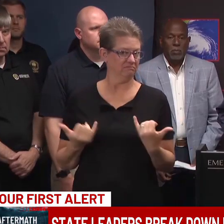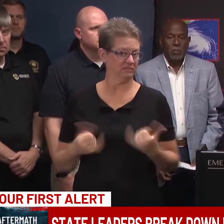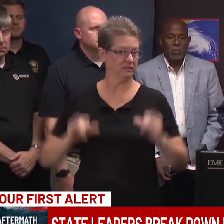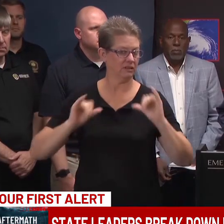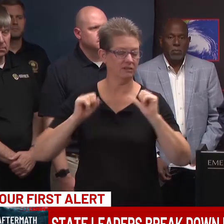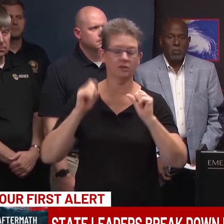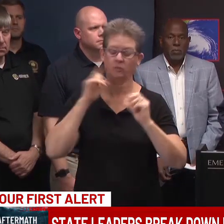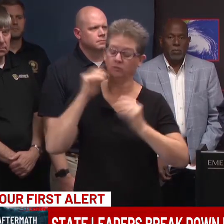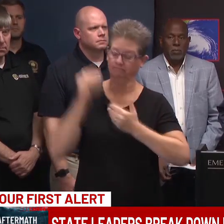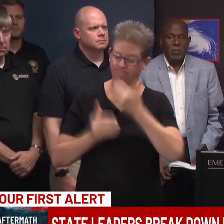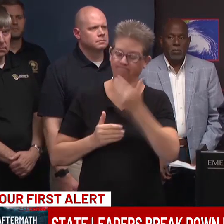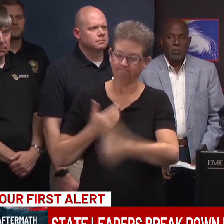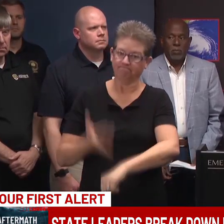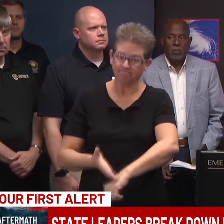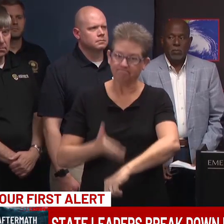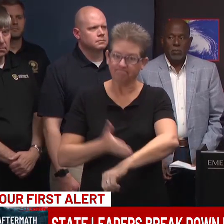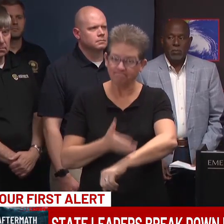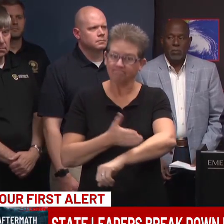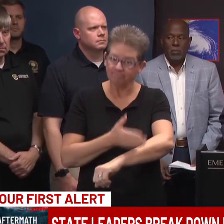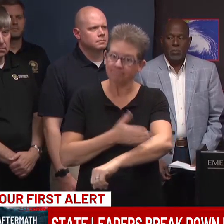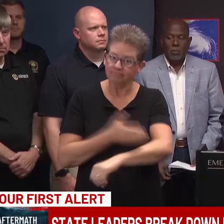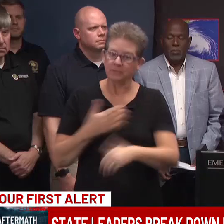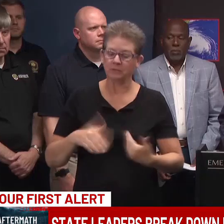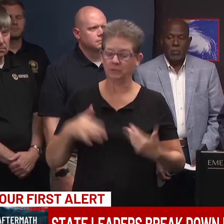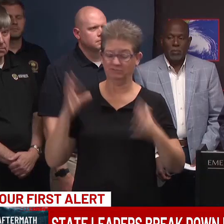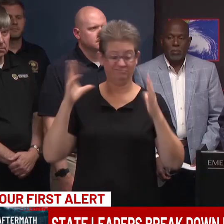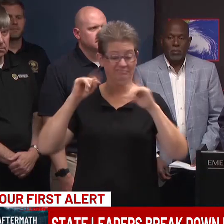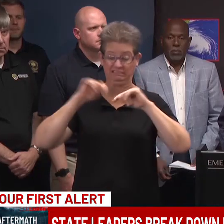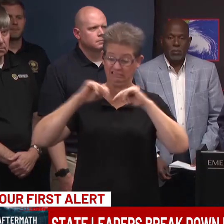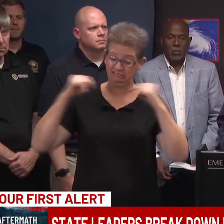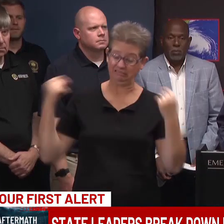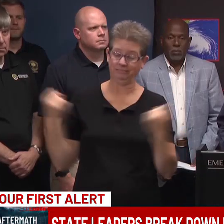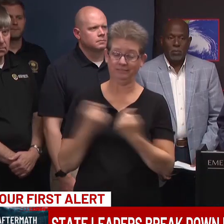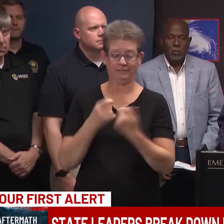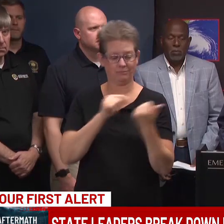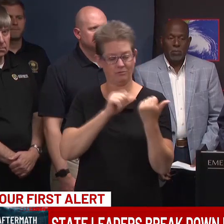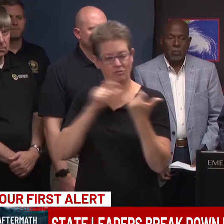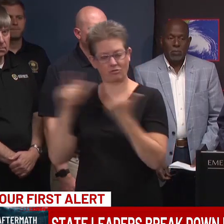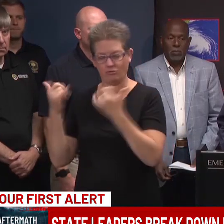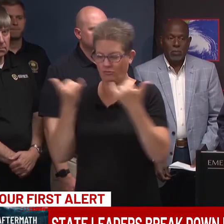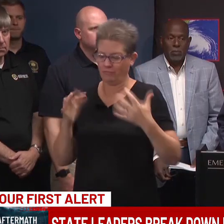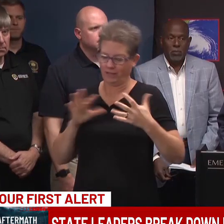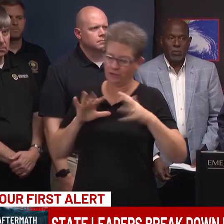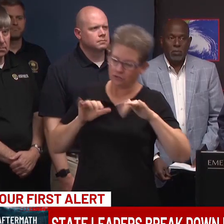Winston Churchill. He said, when you're going through Winston Churchill. He said, when you're going through hell, Winston Churchill. He said, when you're going through hell, keep He said, when you're going through hell, keep going. He said, when you're going through hell, keep going. JUDI: He said, when you're going through hell, keep going. JUDI: Inspiring He said, when you're going through hell, keep going. JUDI: Inspiring words He said, when you're going through hell, keep going. JUDI: Inspiring words from through hell, keep going. JUDI: Inspiring words from through hell, keep going. JUDI: Inspiring words from state through hell, keep going. JUDI: Inspiring words from state leaders through hell, keep going. JUDI: Inspiring words from state leaders as